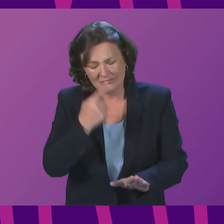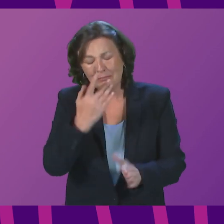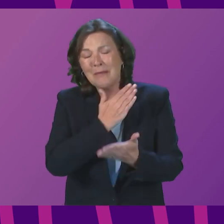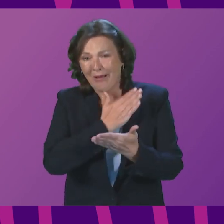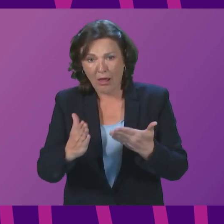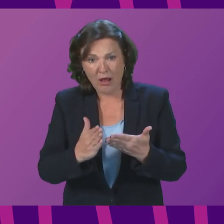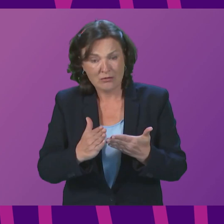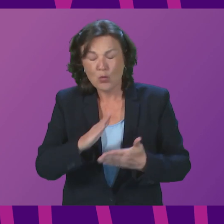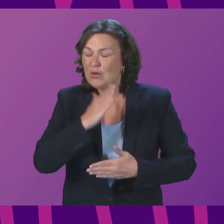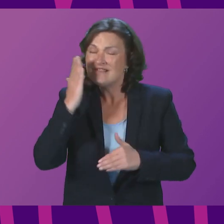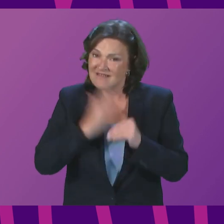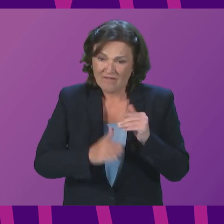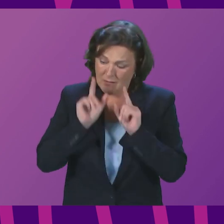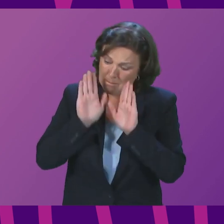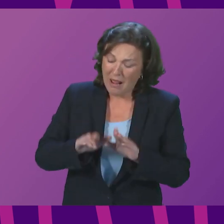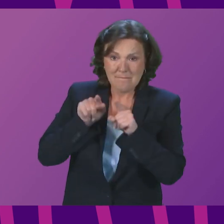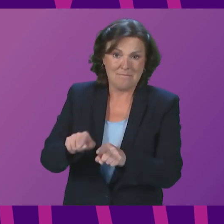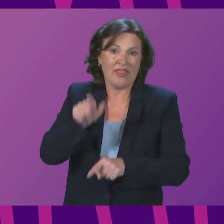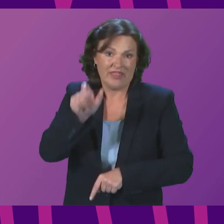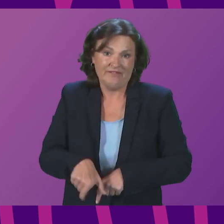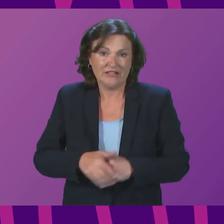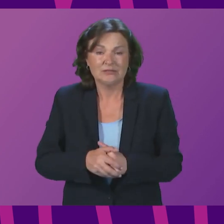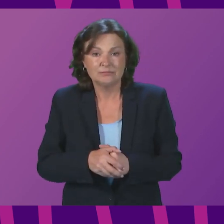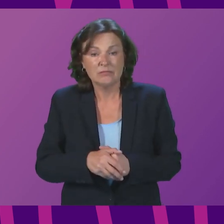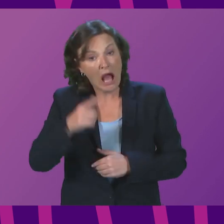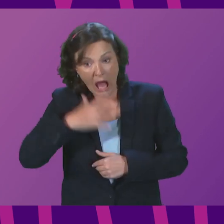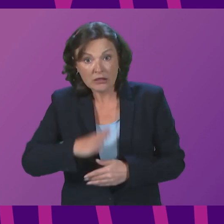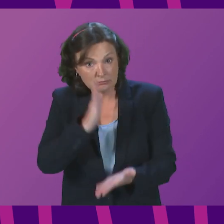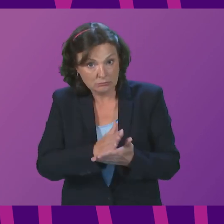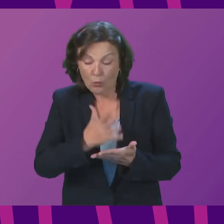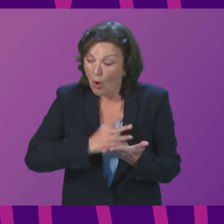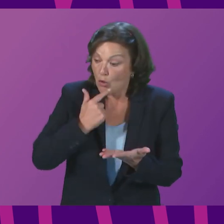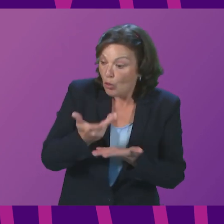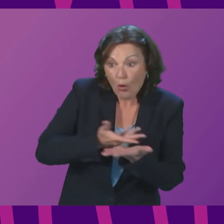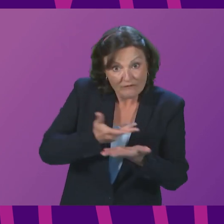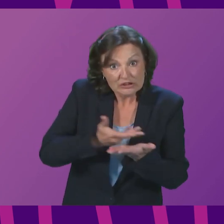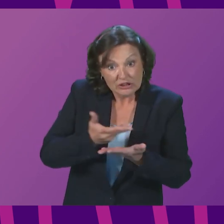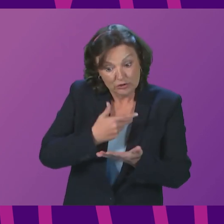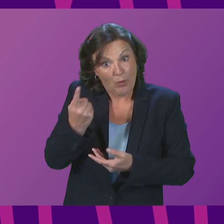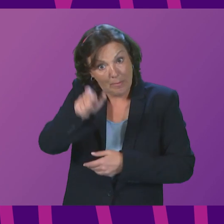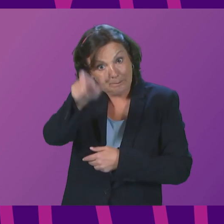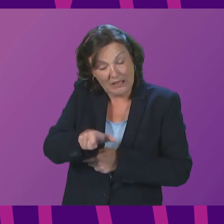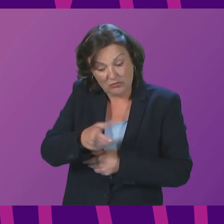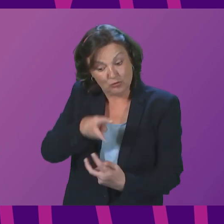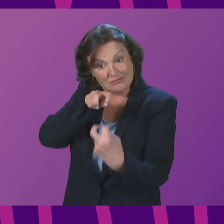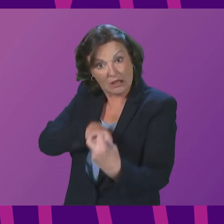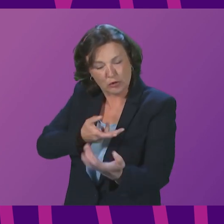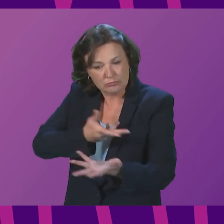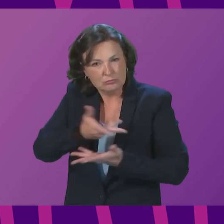I want to have the conversation directly with the victim in this case, to make sure that